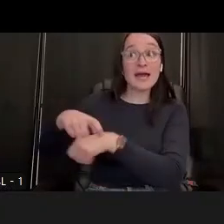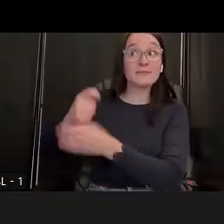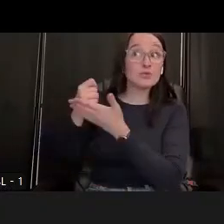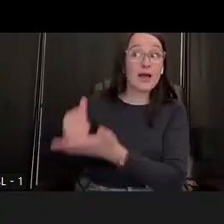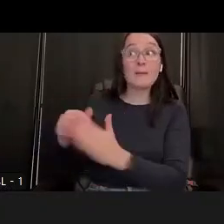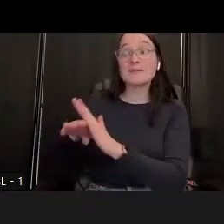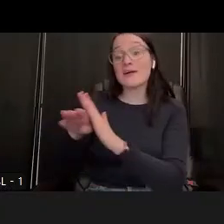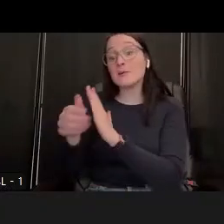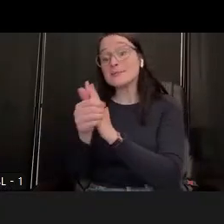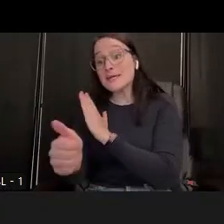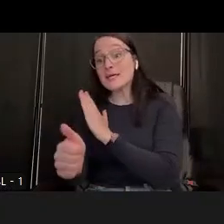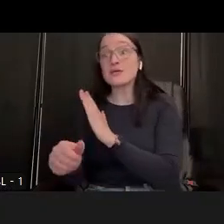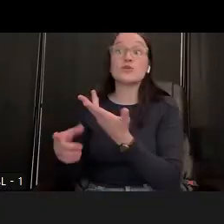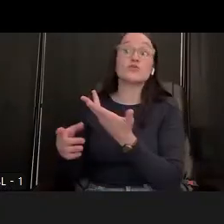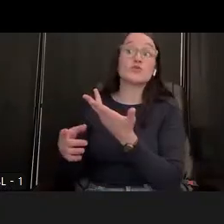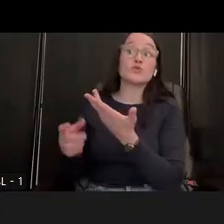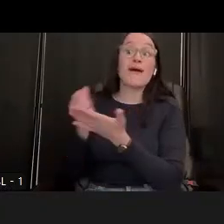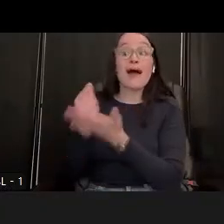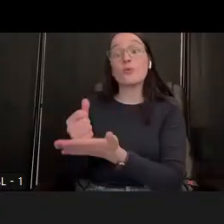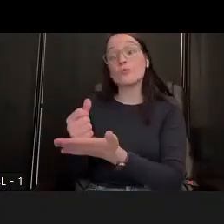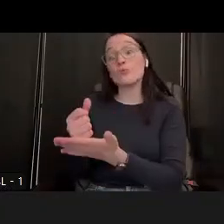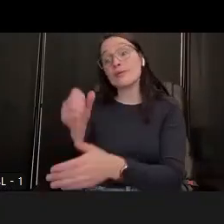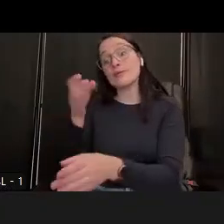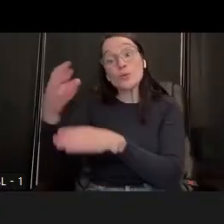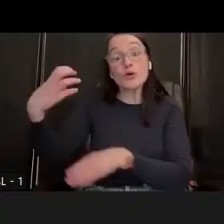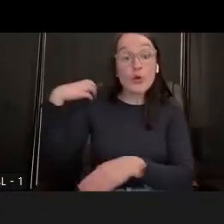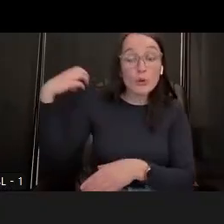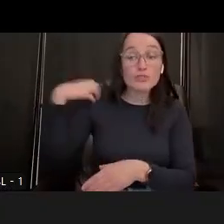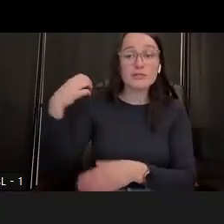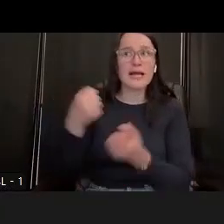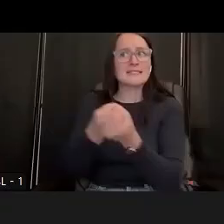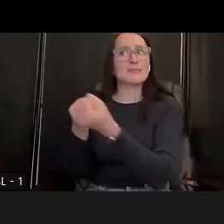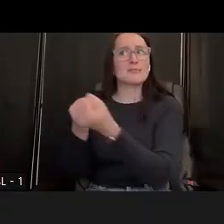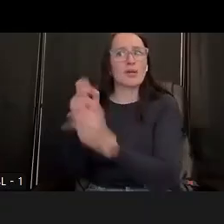and supporting even more employees at work. ultimately um when they have that much time where